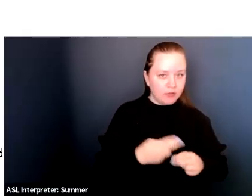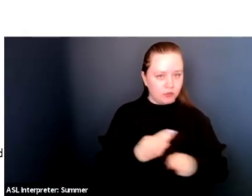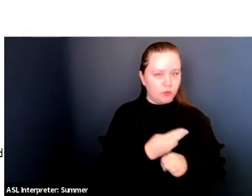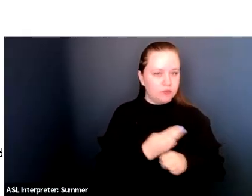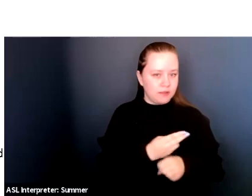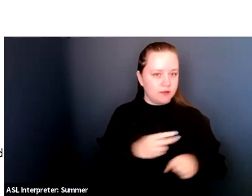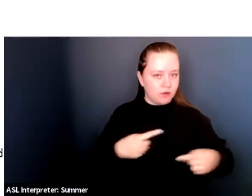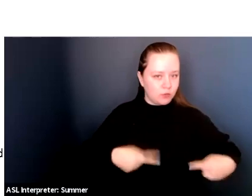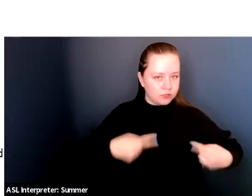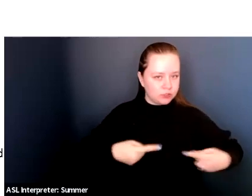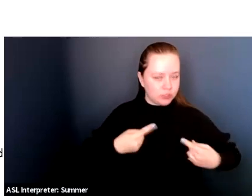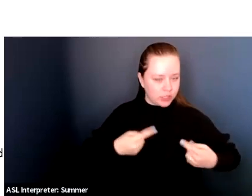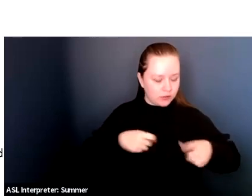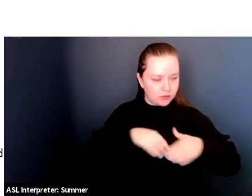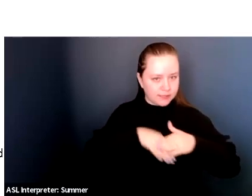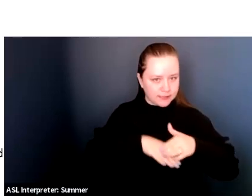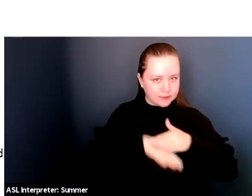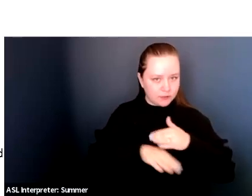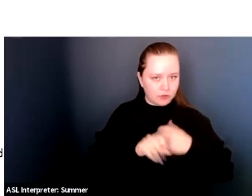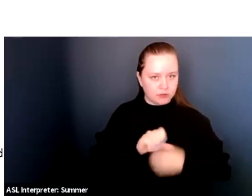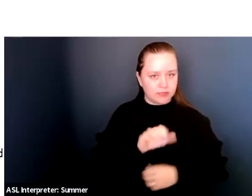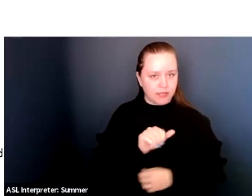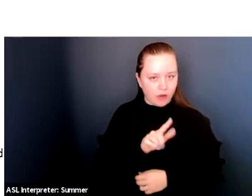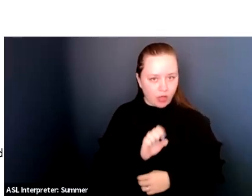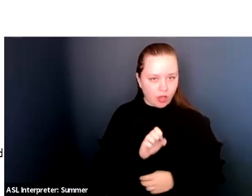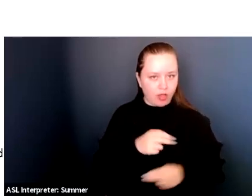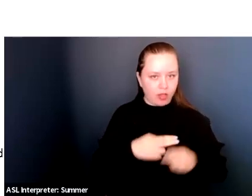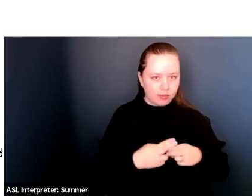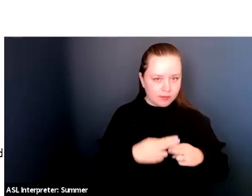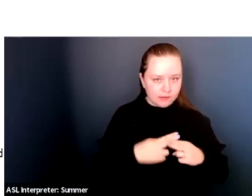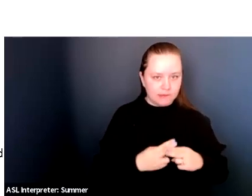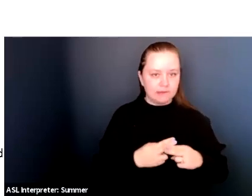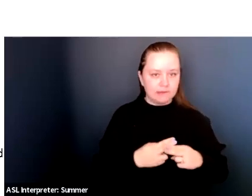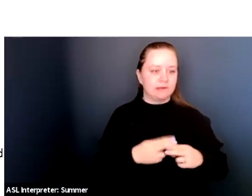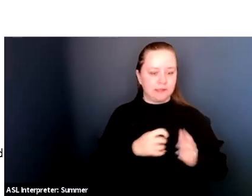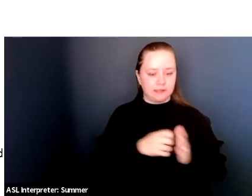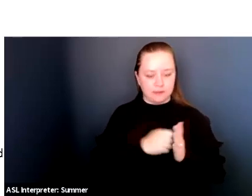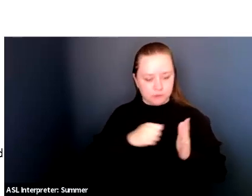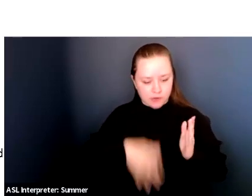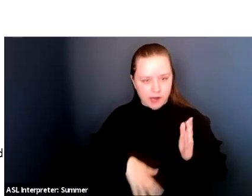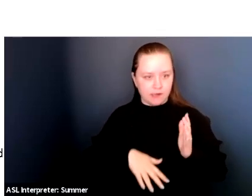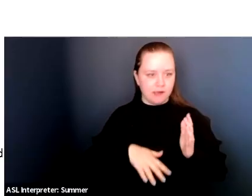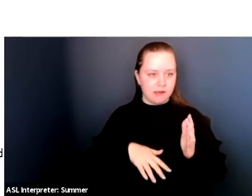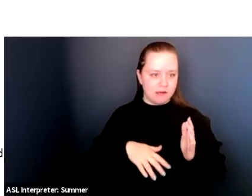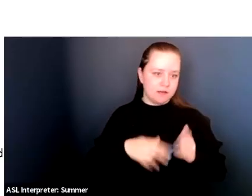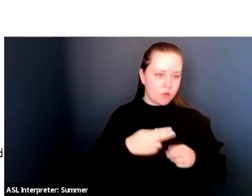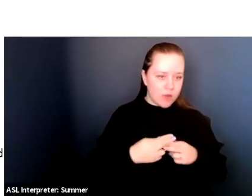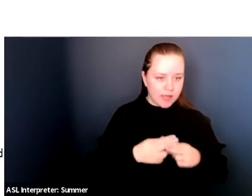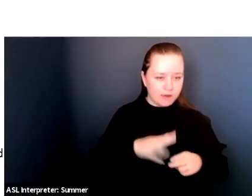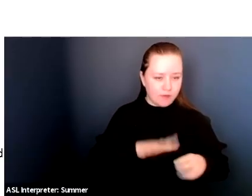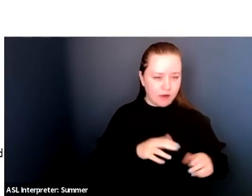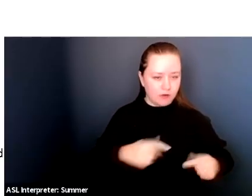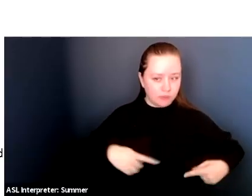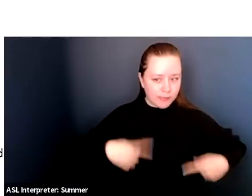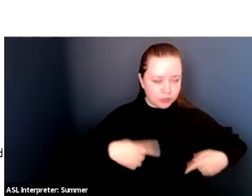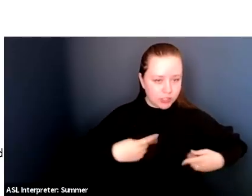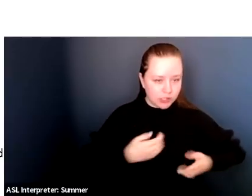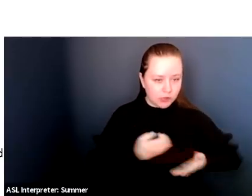rolling onto it, getting a total weight, subtracting the weight of their mobility equipment, and then we can track people's weight change